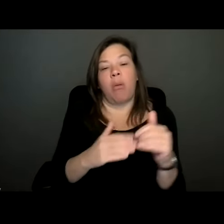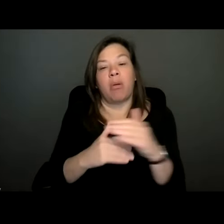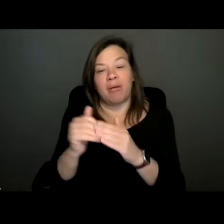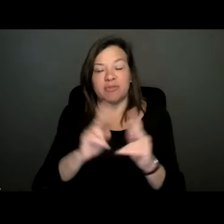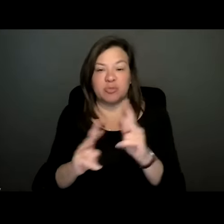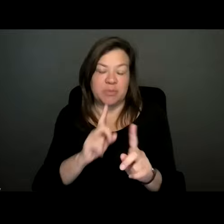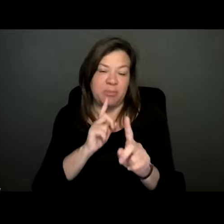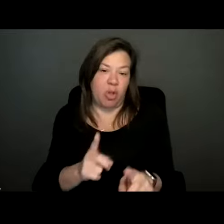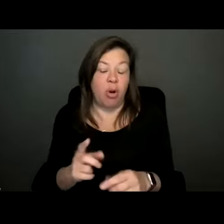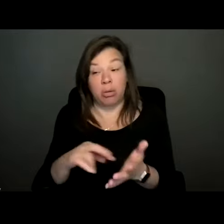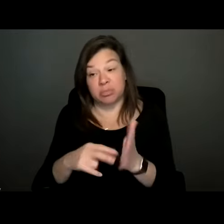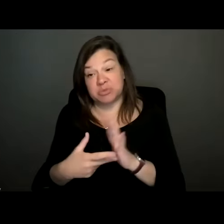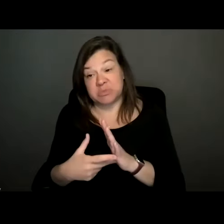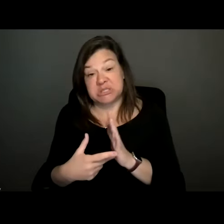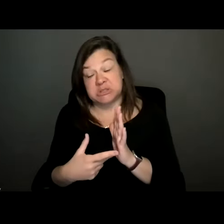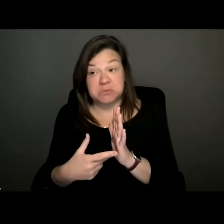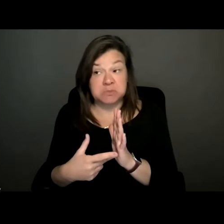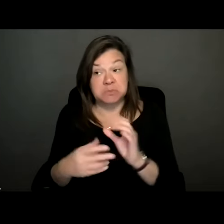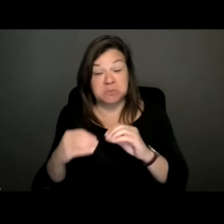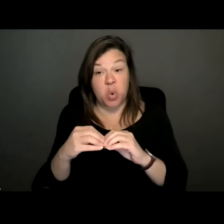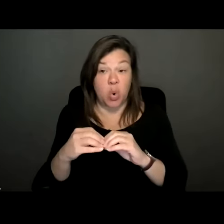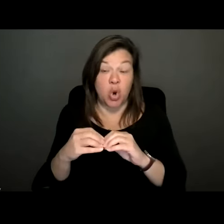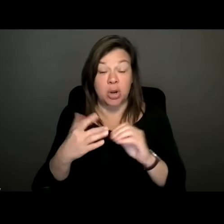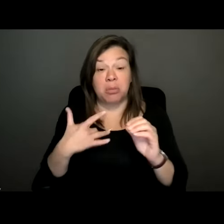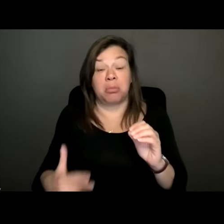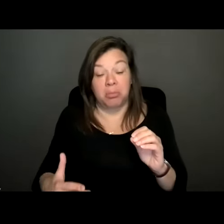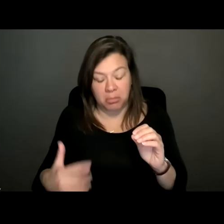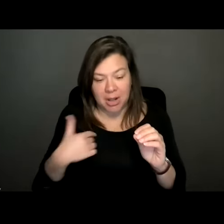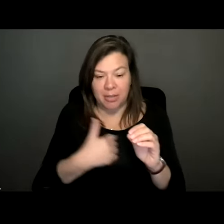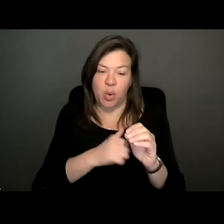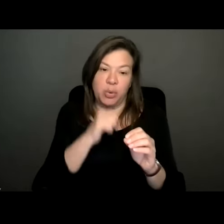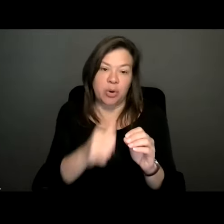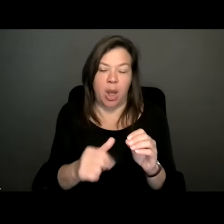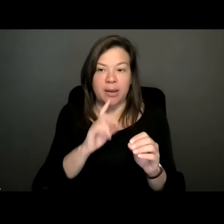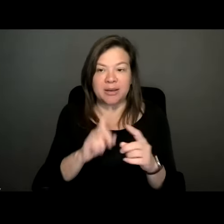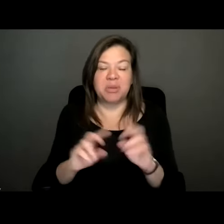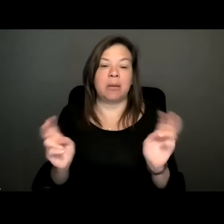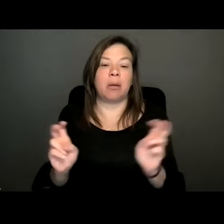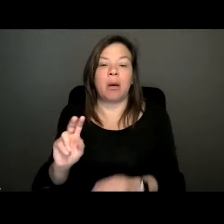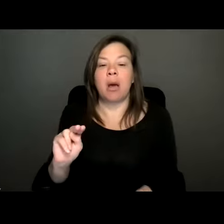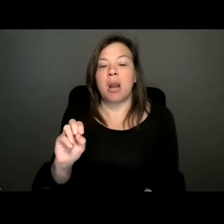and you know, which means that the more likely we're not gonna be a novelty when we walk through the door